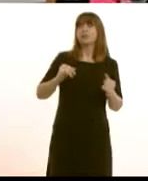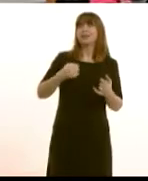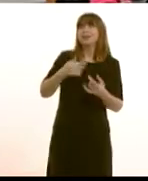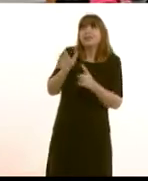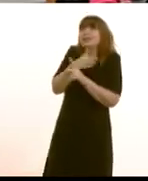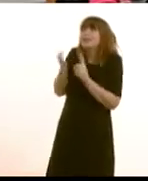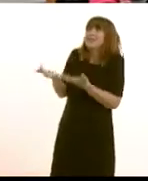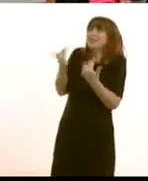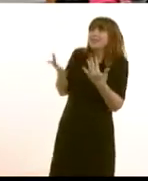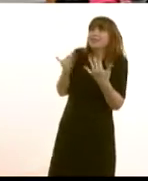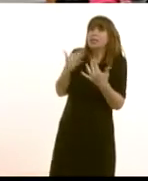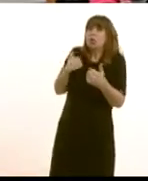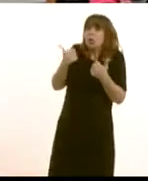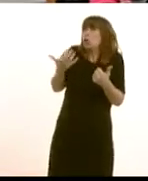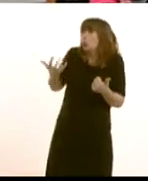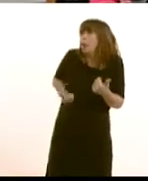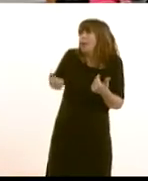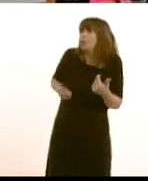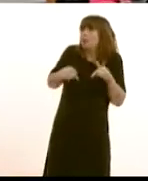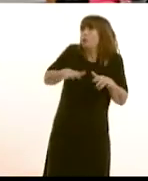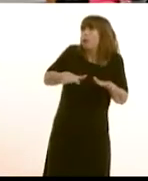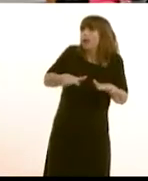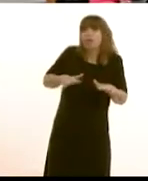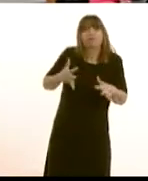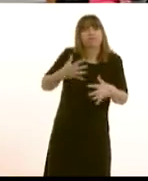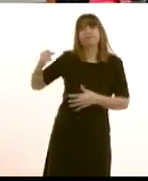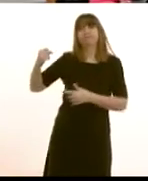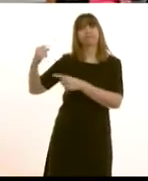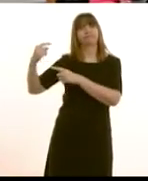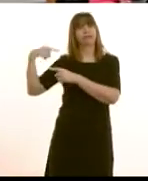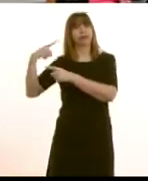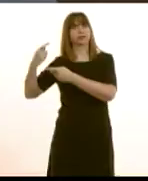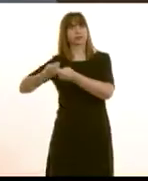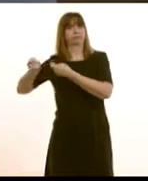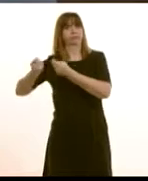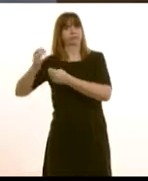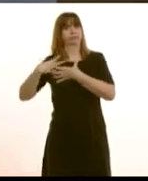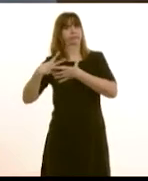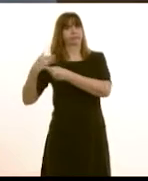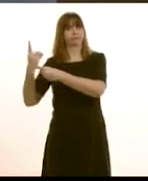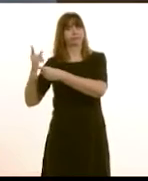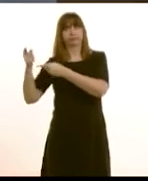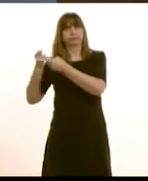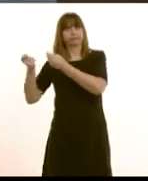We canít control the employment of supply teachers, we canít control teachersí pay and conditions and we canít control, for example, things like in-service training days.